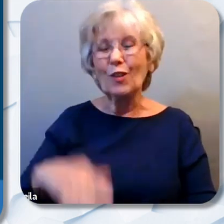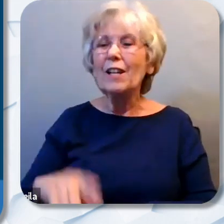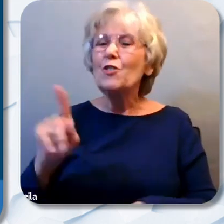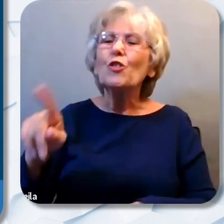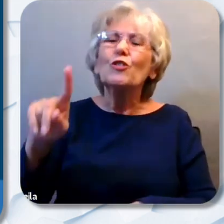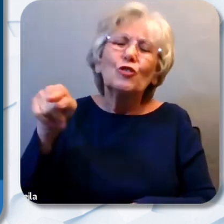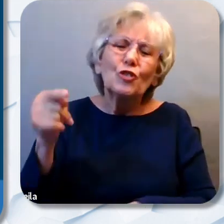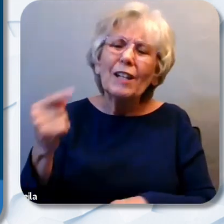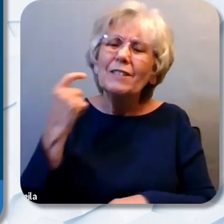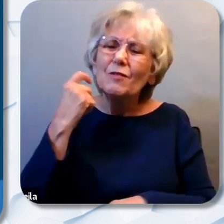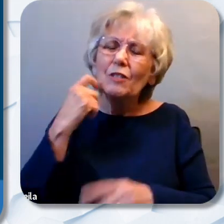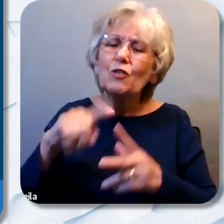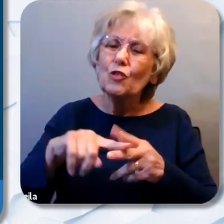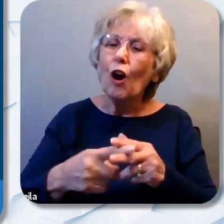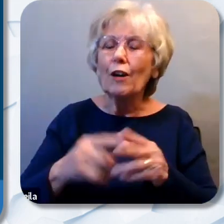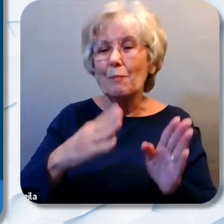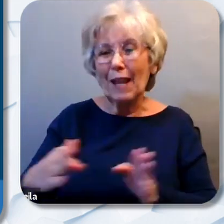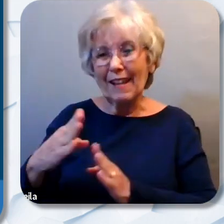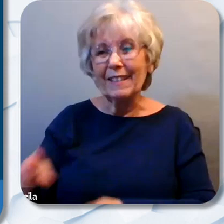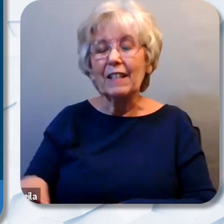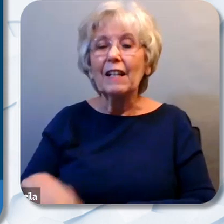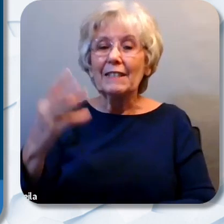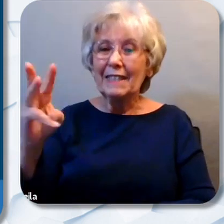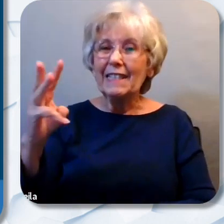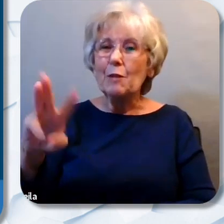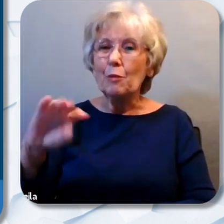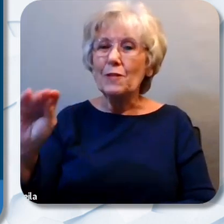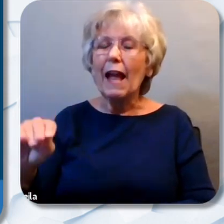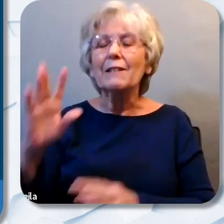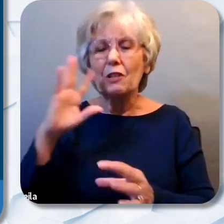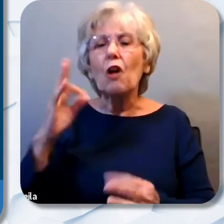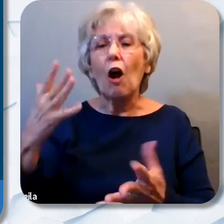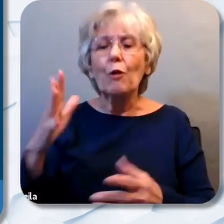effort are about to 16% have determined that will be in their early learning division or office.